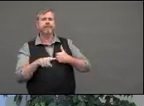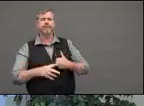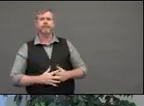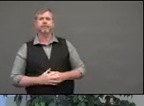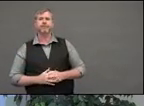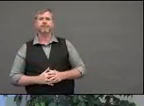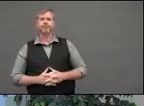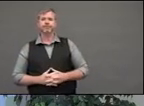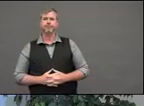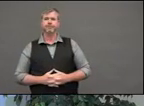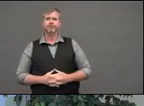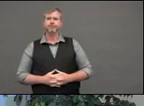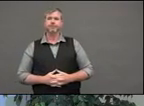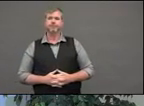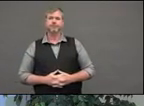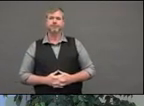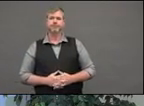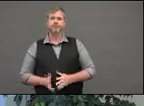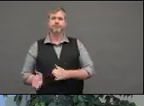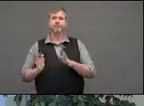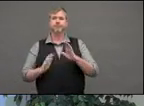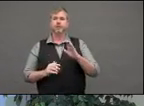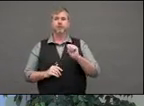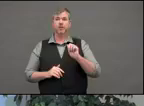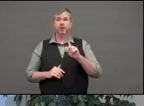life? CV: You want to start with this one LM: Yeah